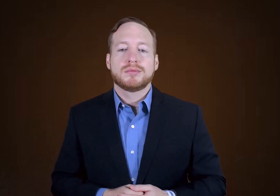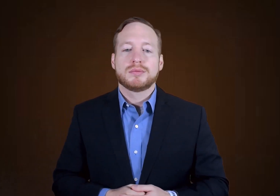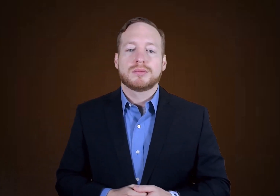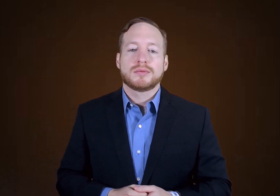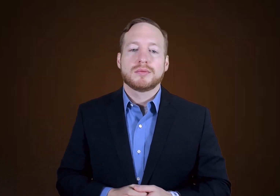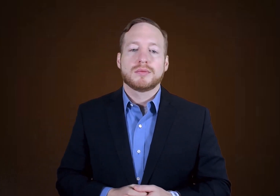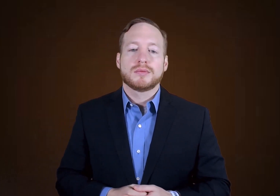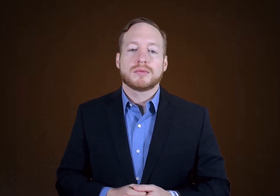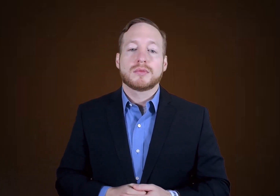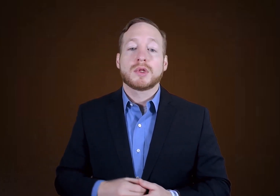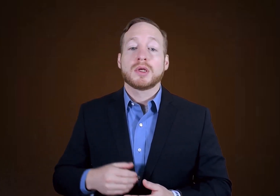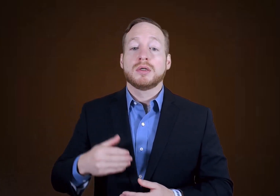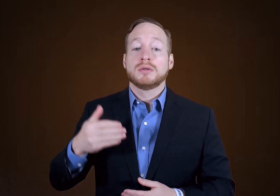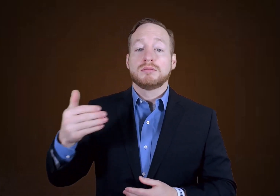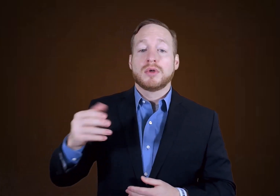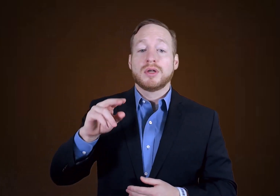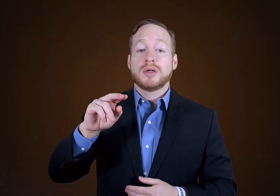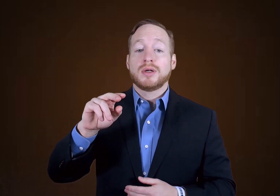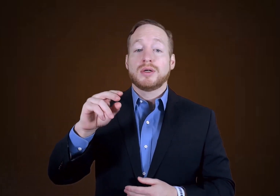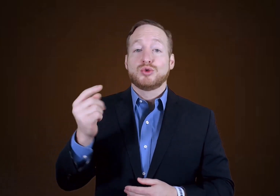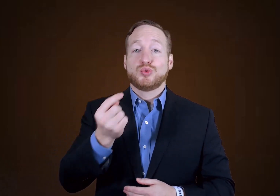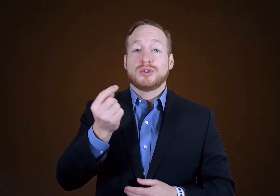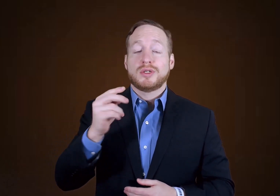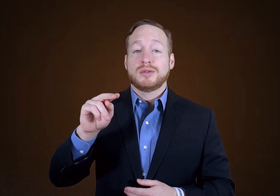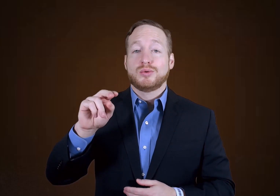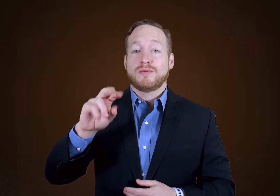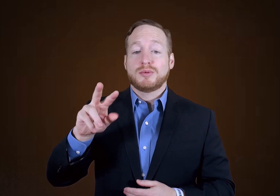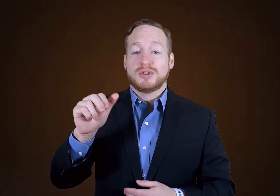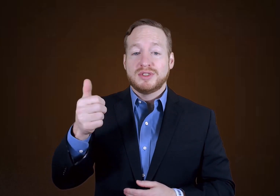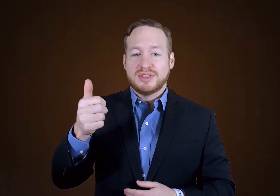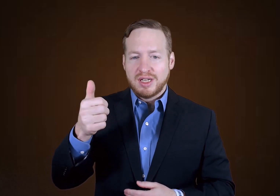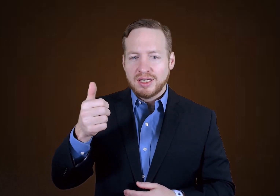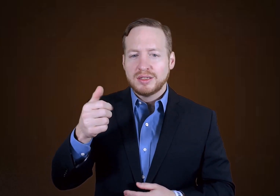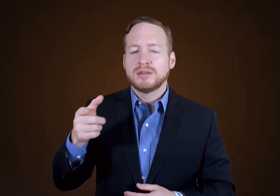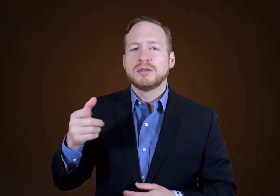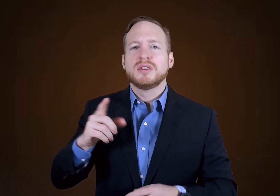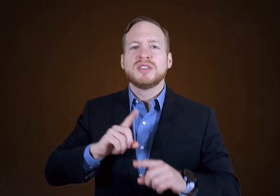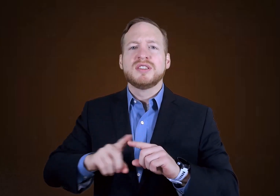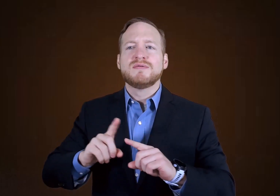from our HSTP program on Tuesday November 10th